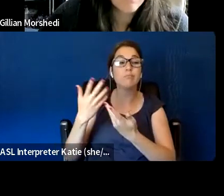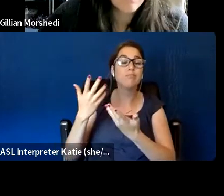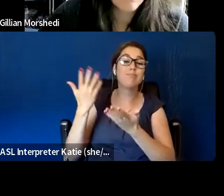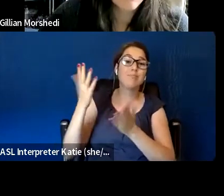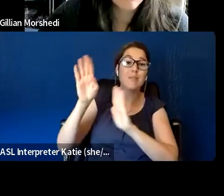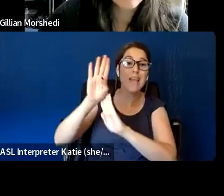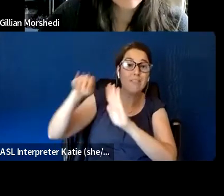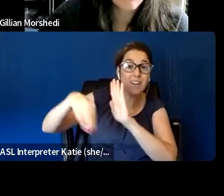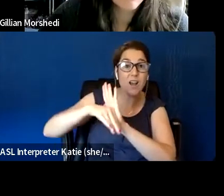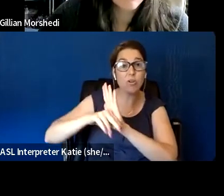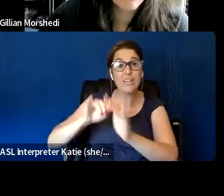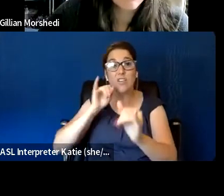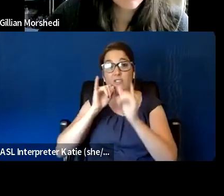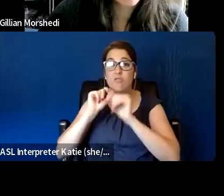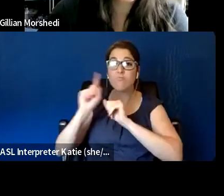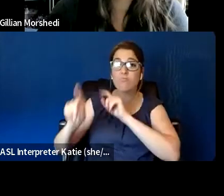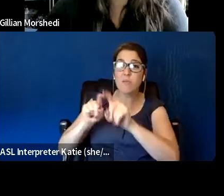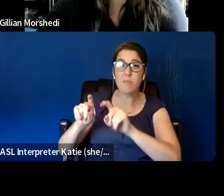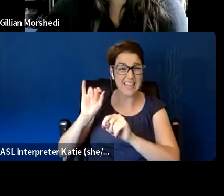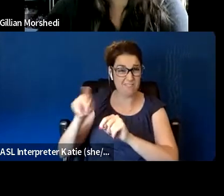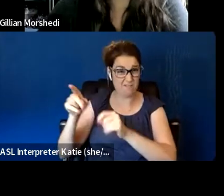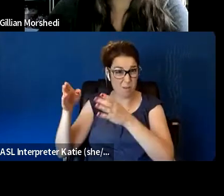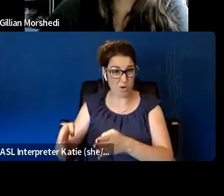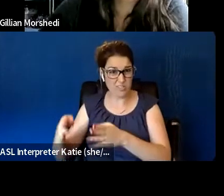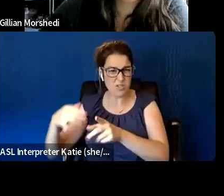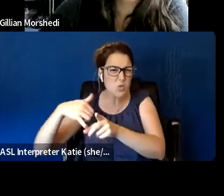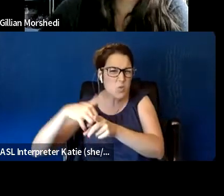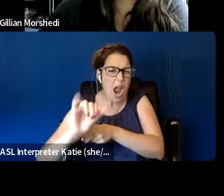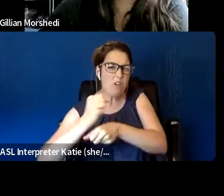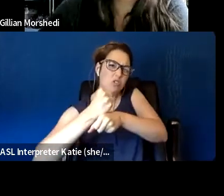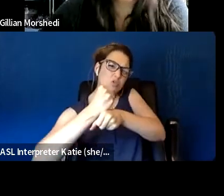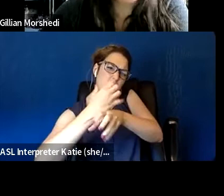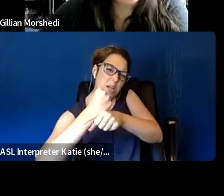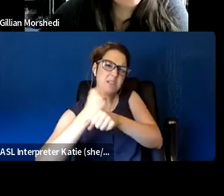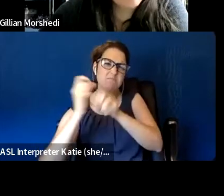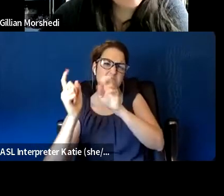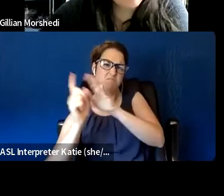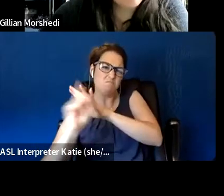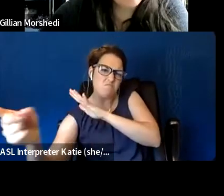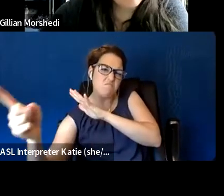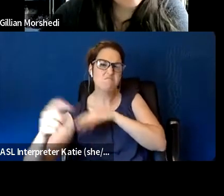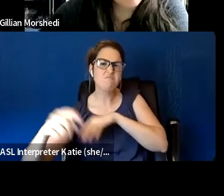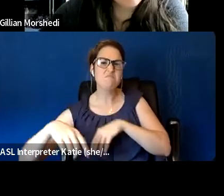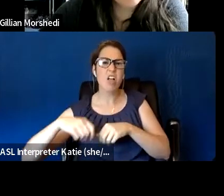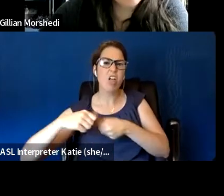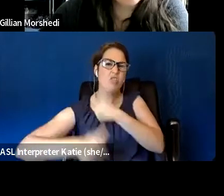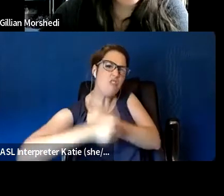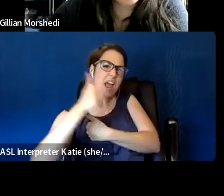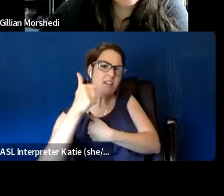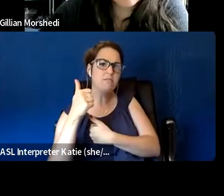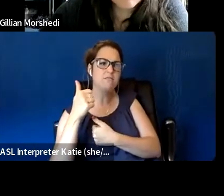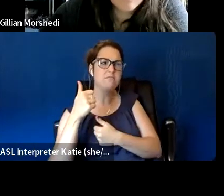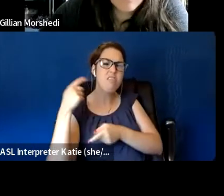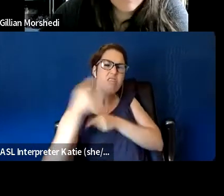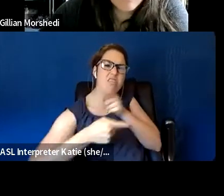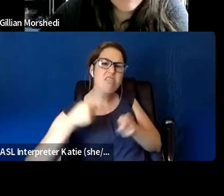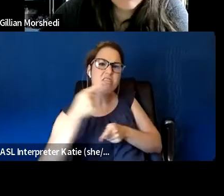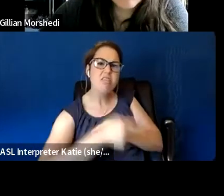But for someone like that who might swear and scream at you or walk away or threaten you the first time you see them, it's gonna take a process